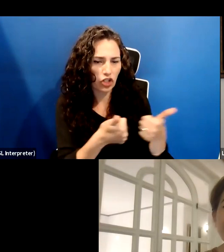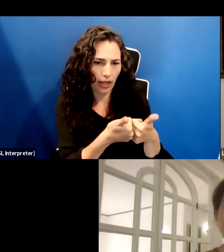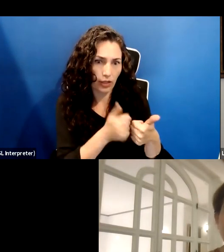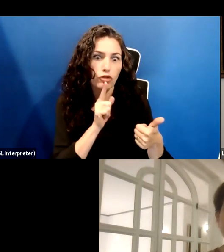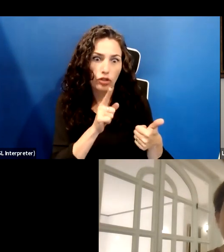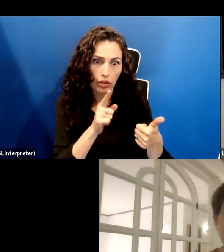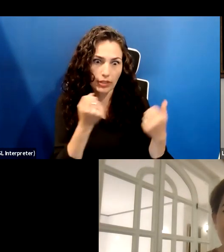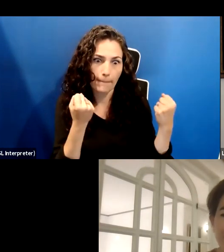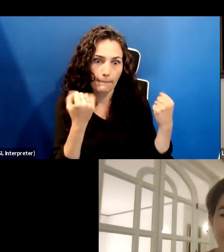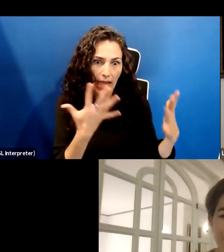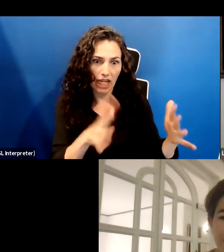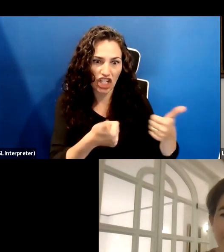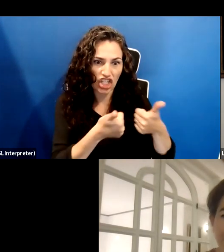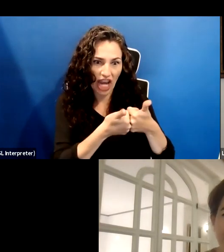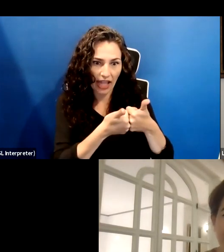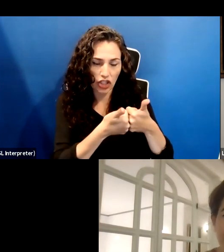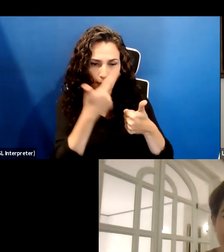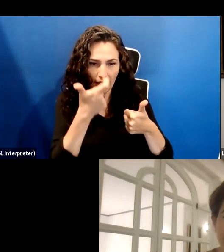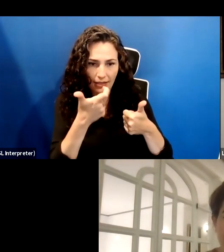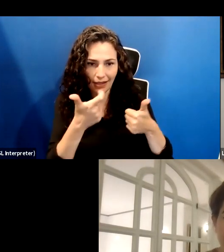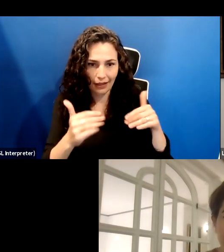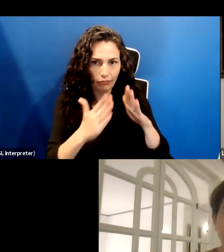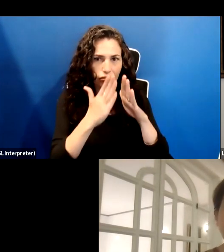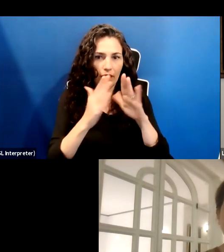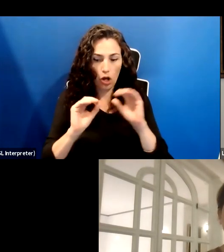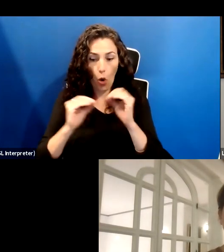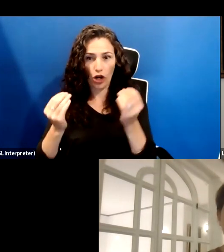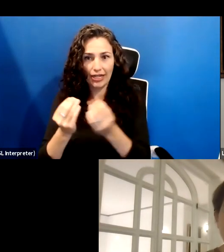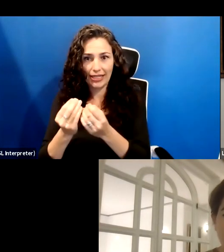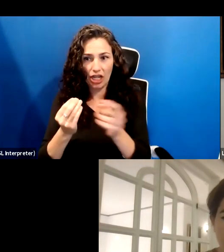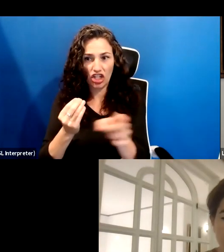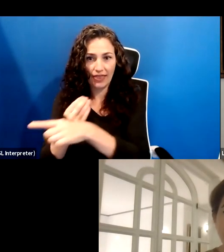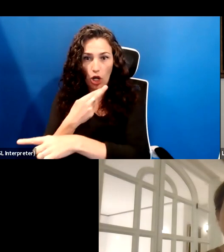you're up against this organization is really litigious and beyond that, pretty scary